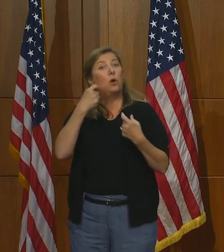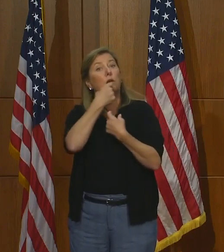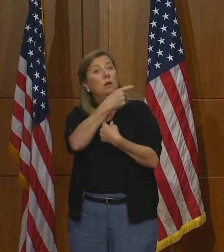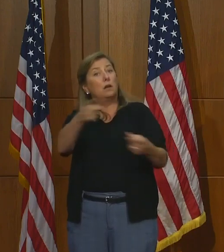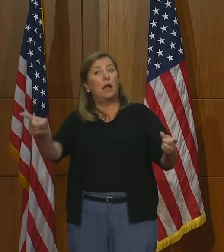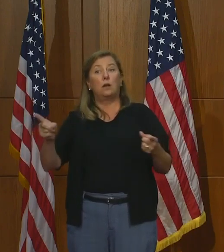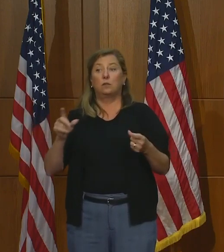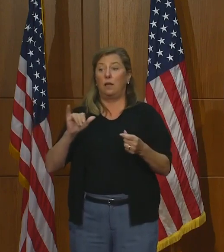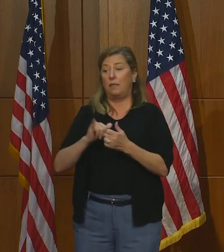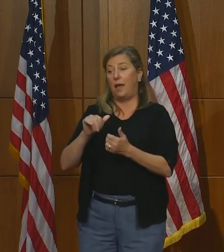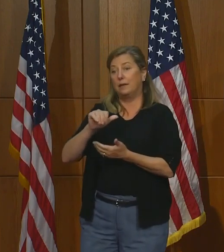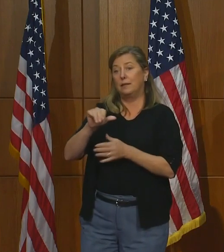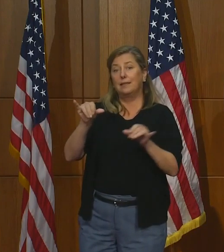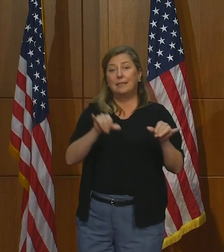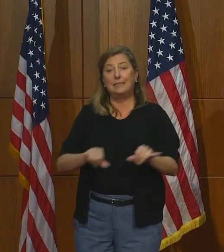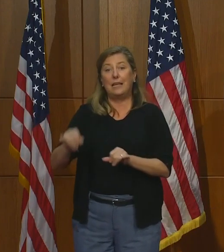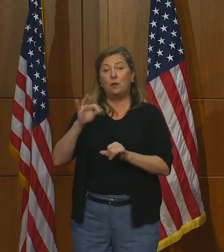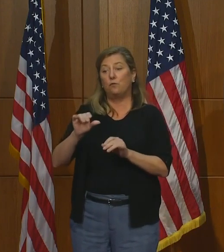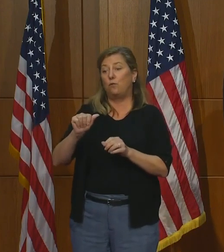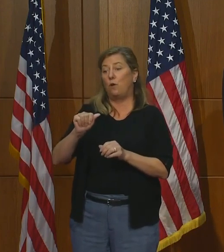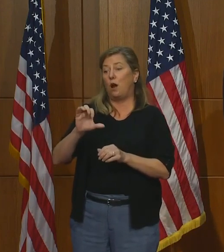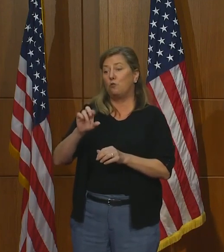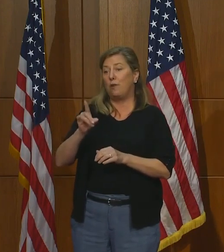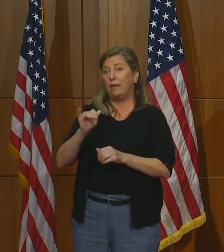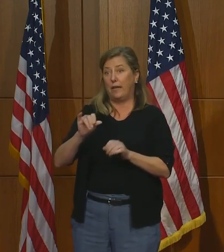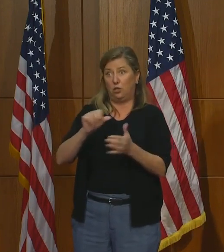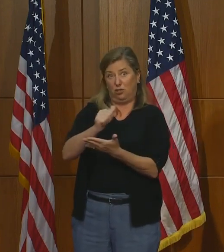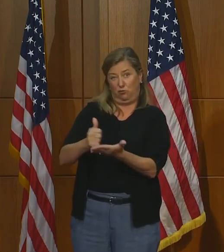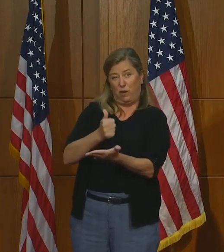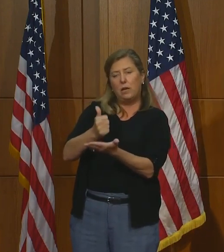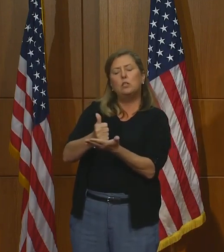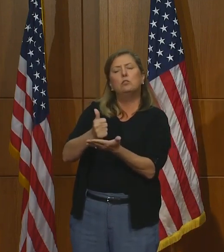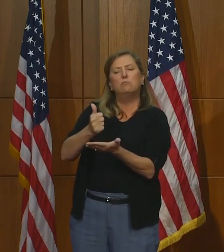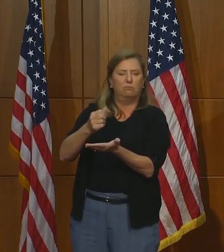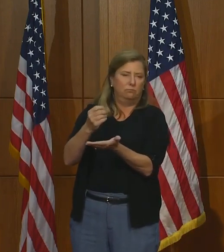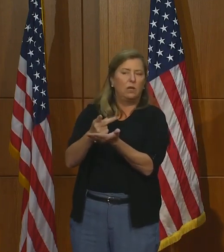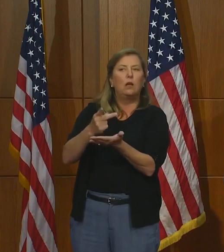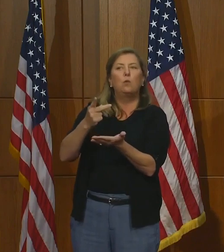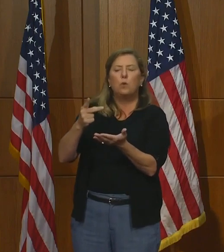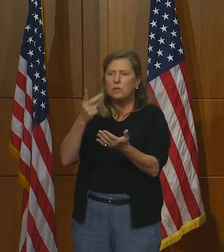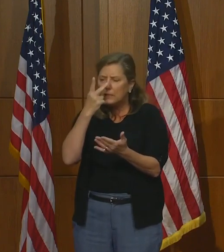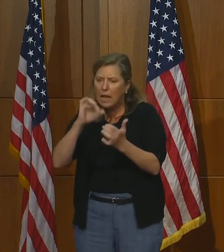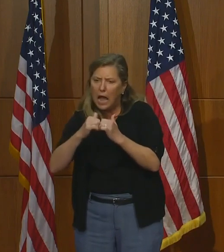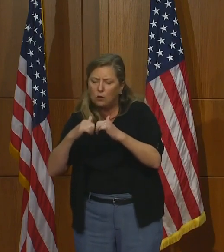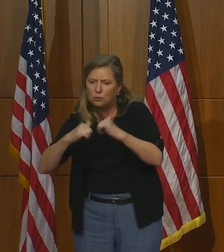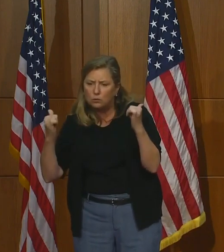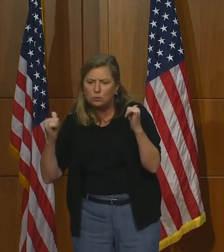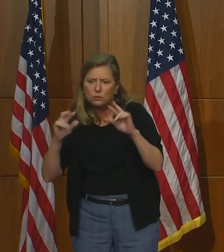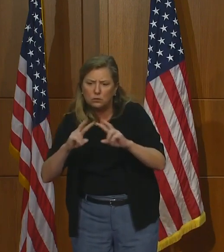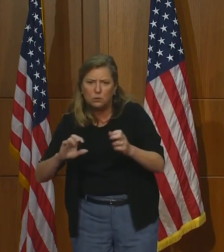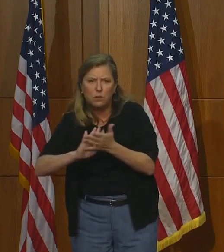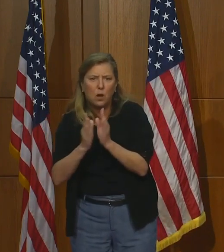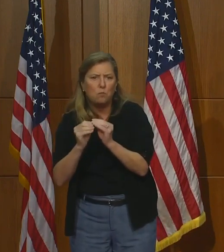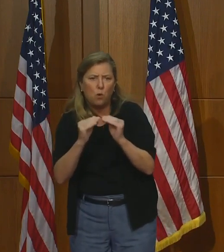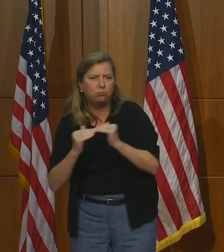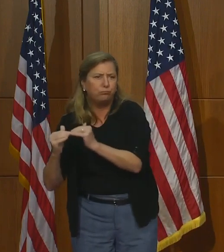BUT NOW A RICK. OF THE WORK THE BOARD HAS A NEW THAT THEY'RE